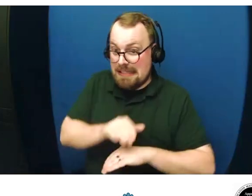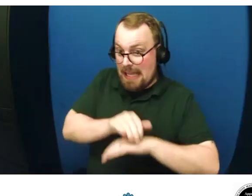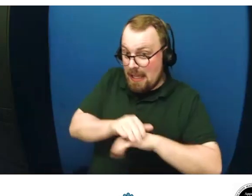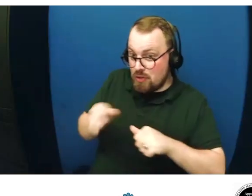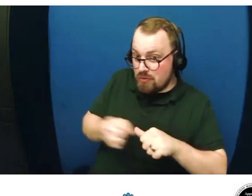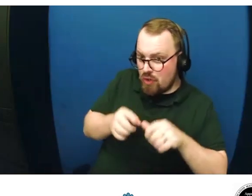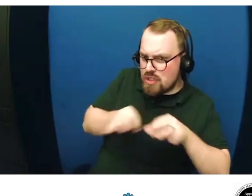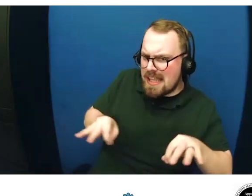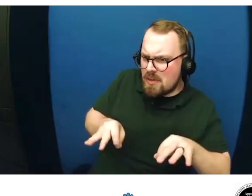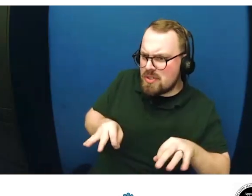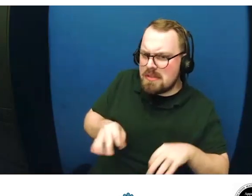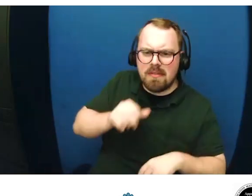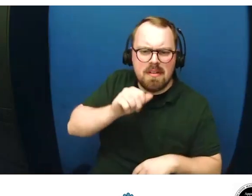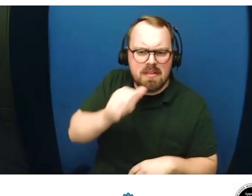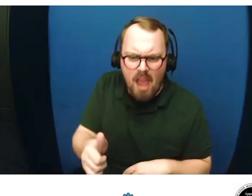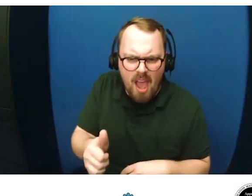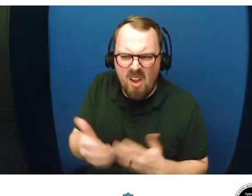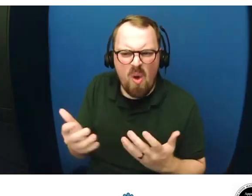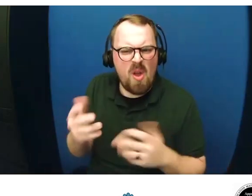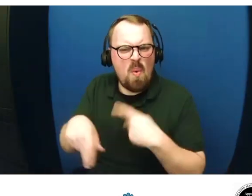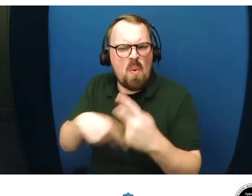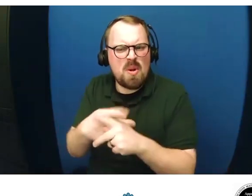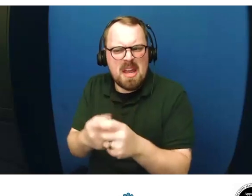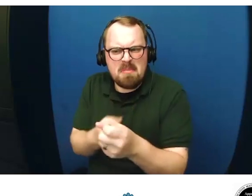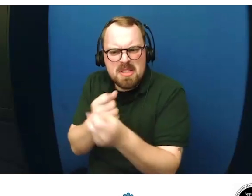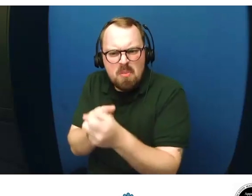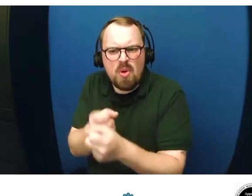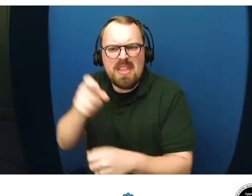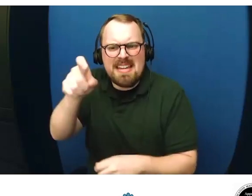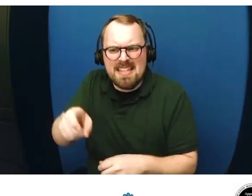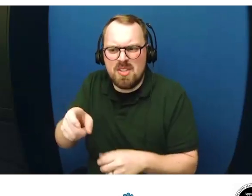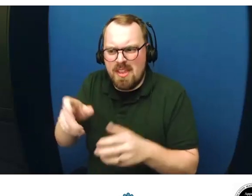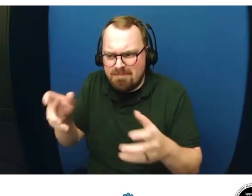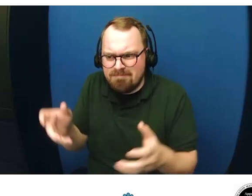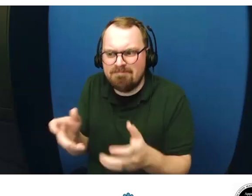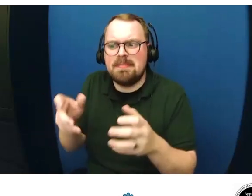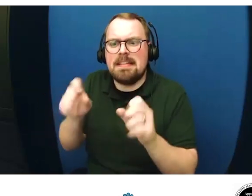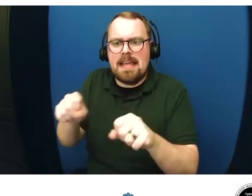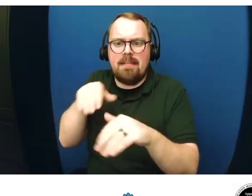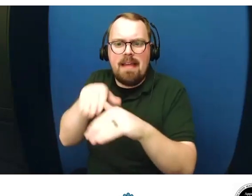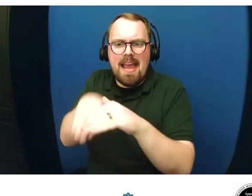what supports might they need in order to access English? Learning a new language is